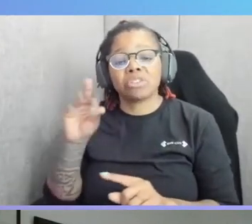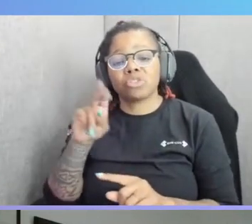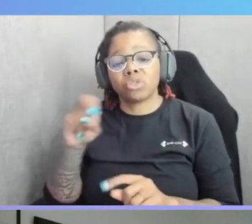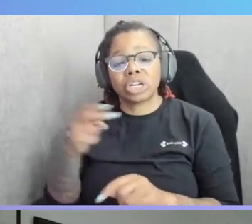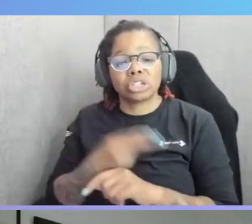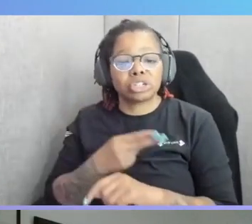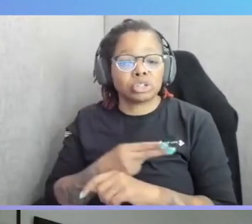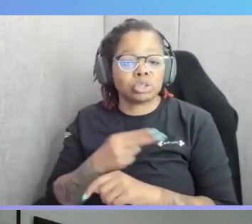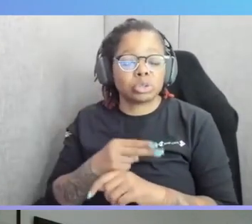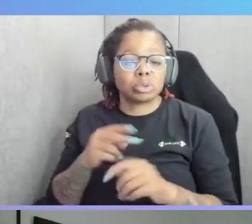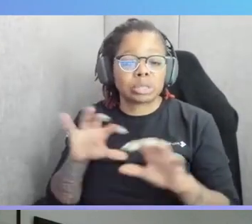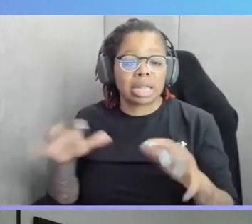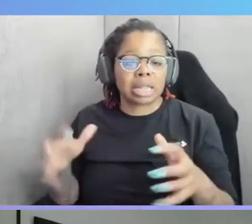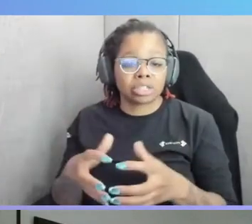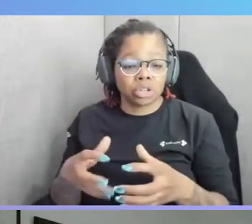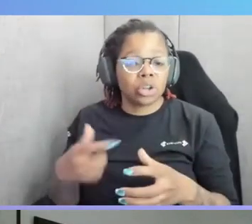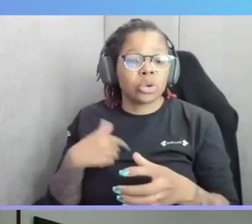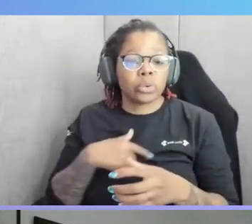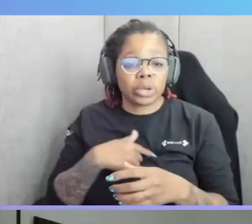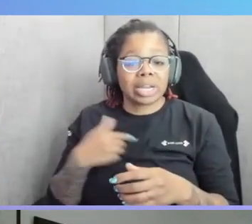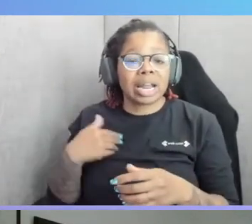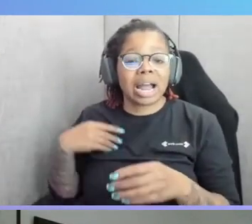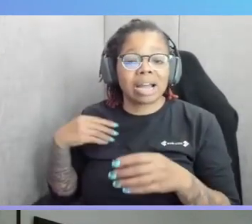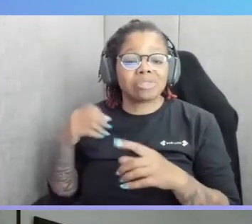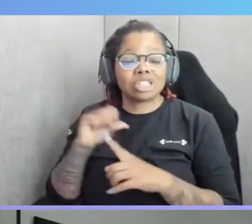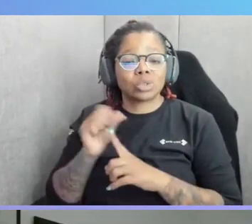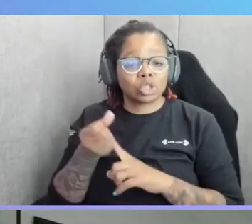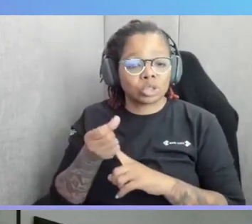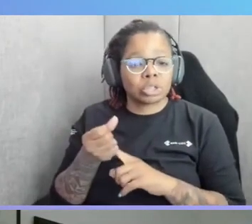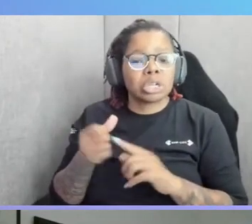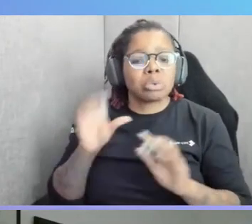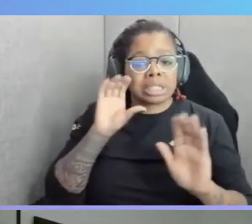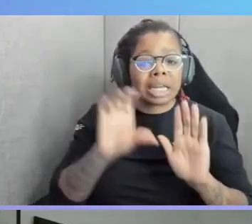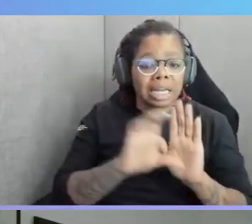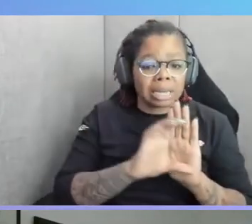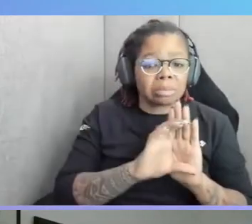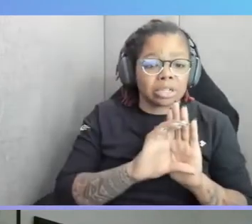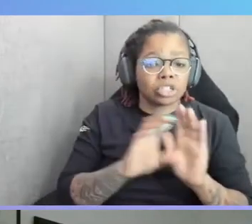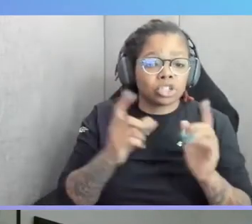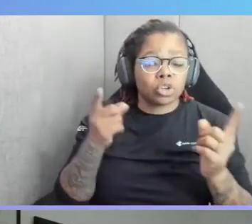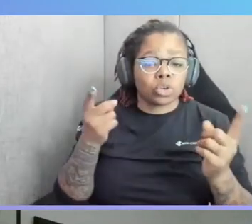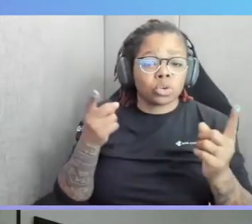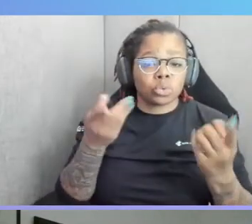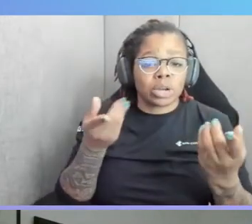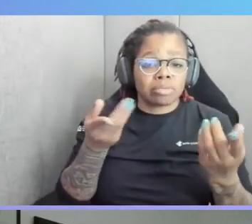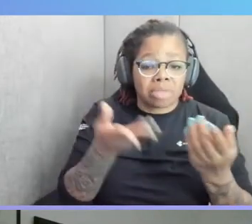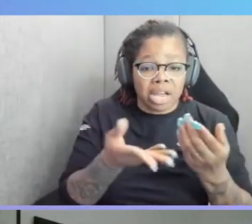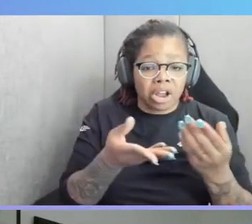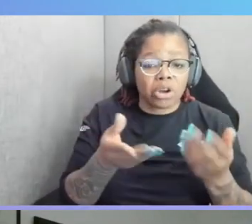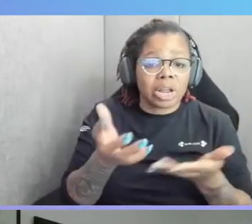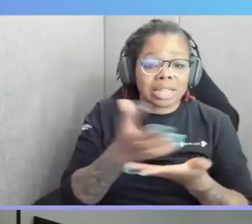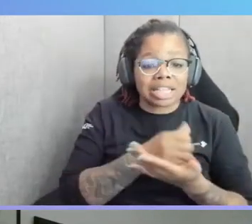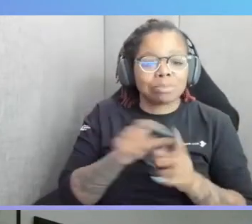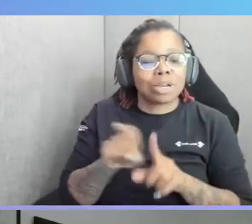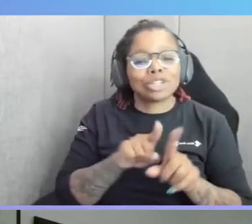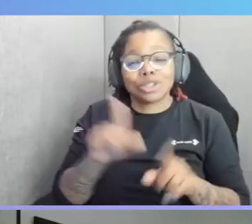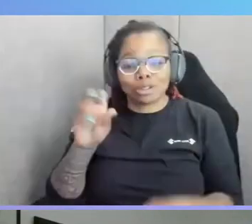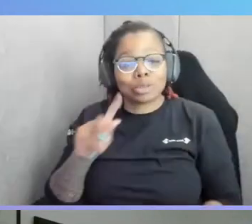situation as Liz went over where it's both an image when you get to the collection, but it is also the link you click on to go